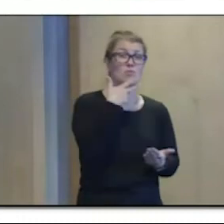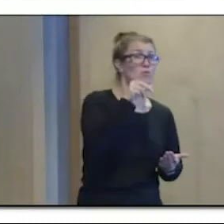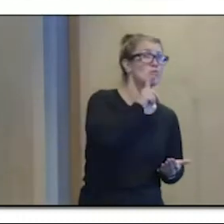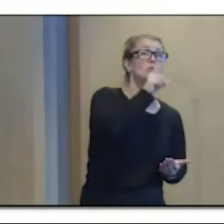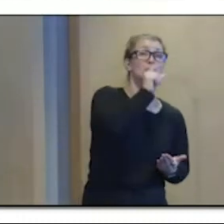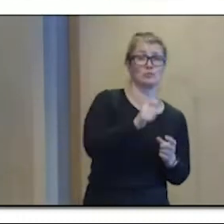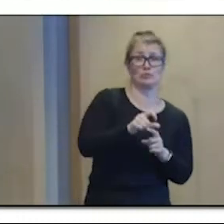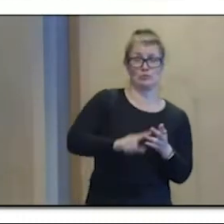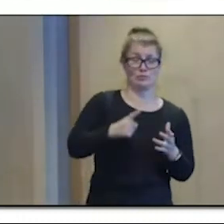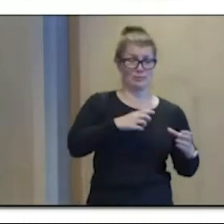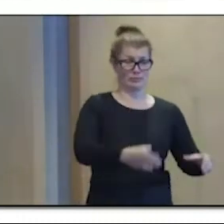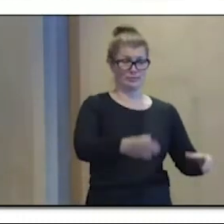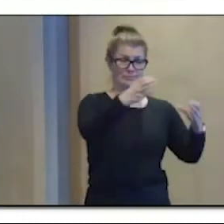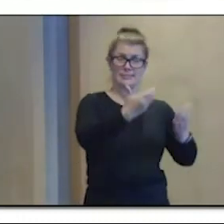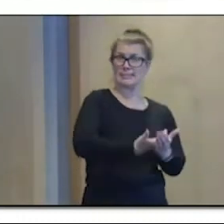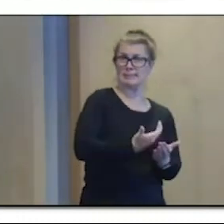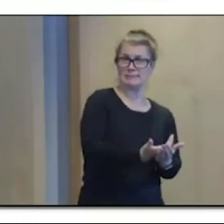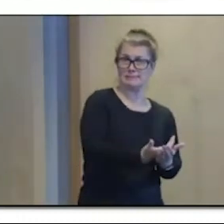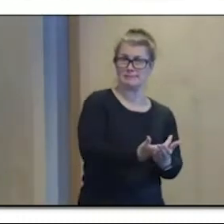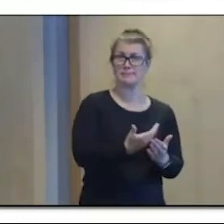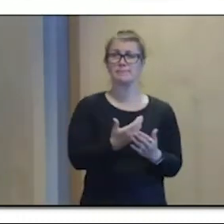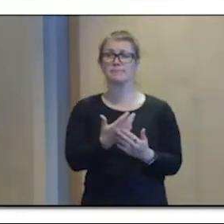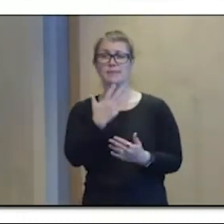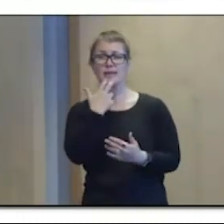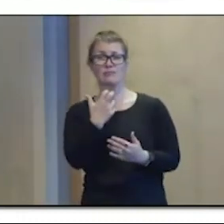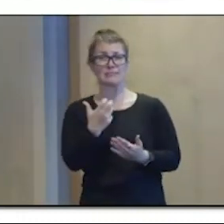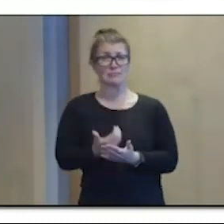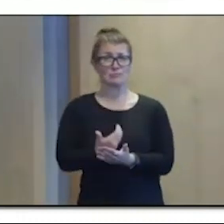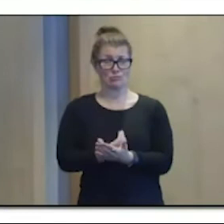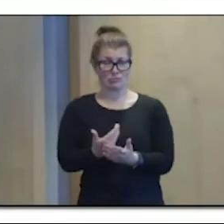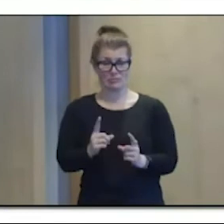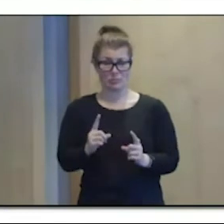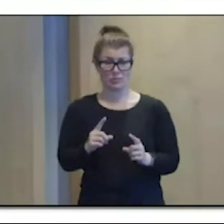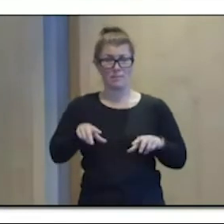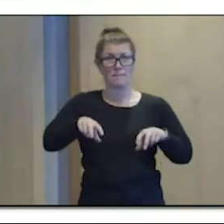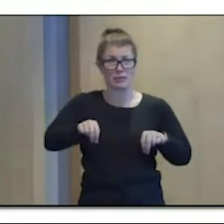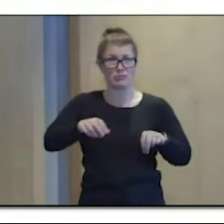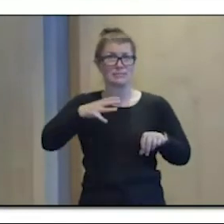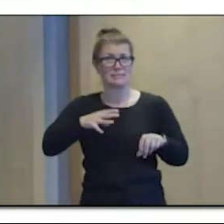So electricity storage is slightly harder you need batteries or pumped hydro but there are many other